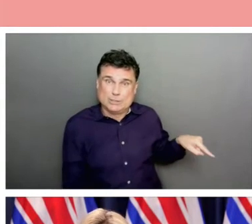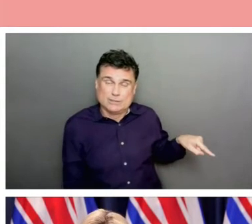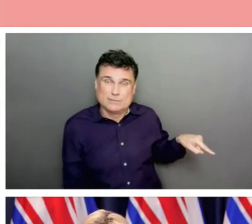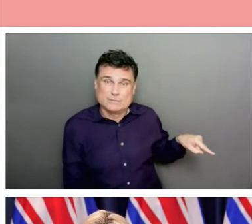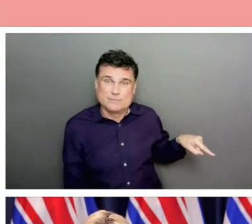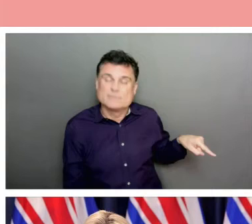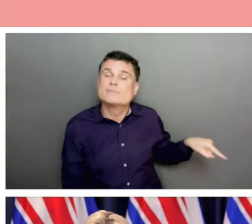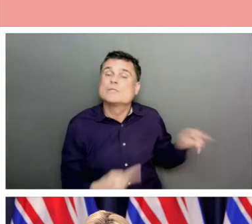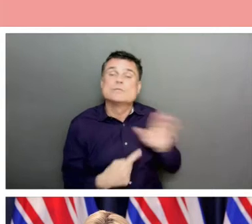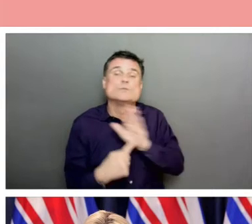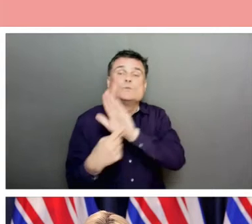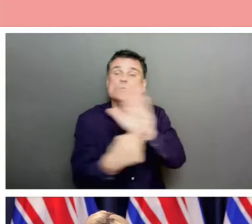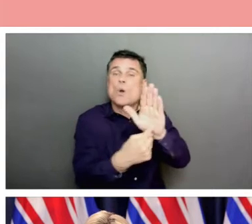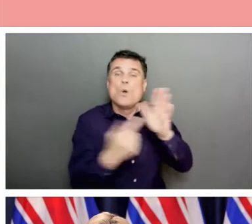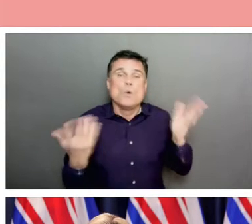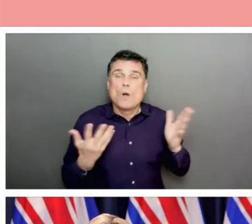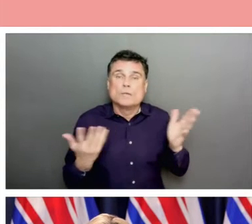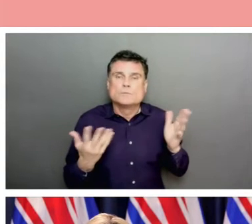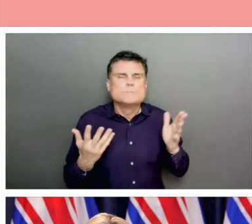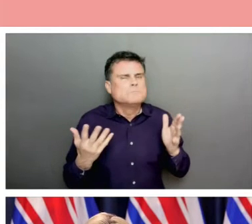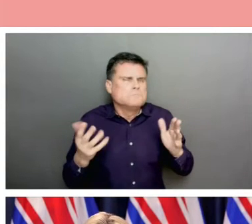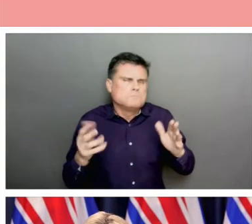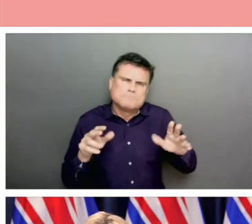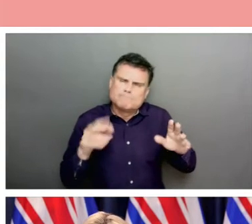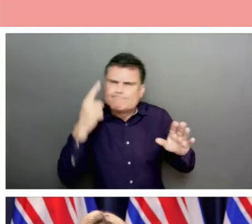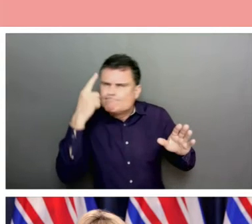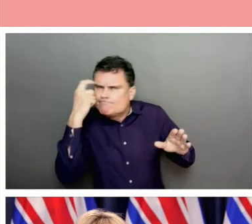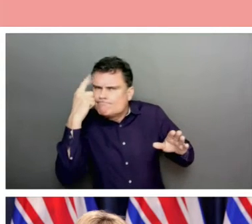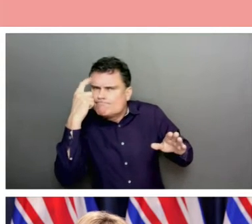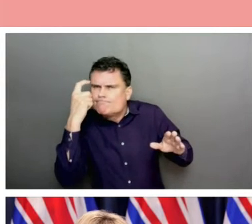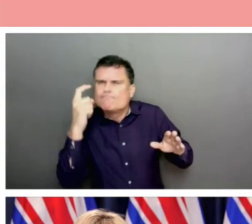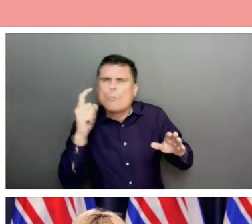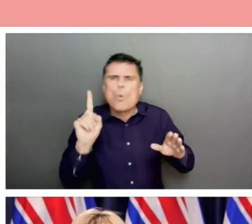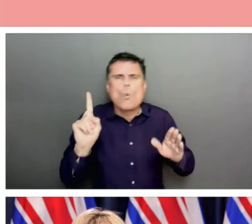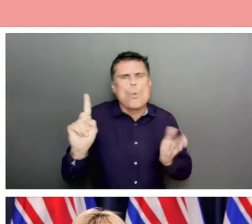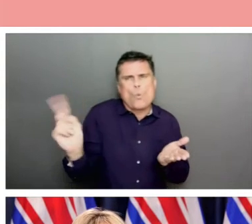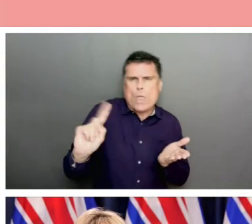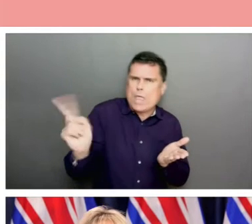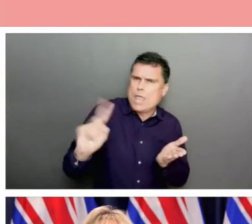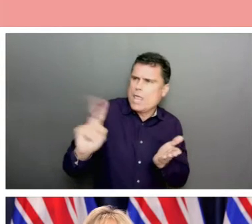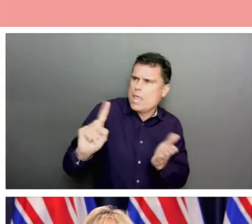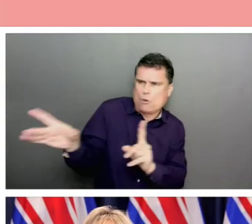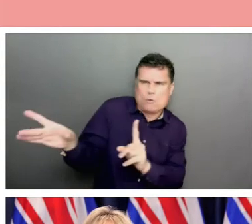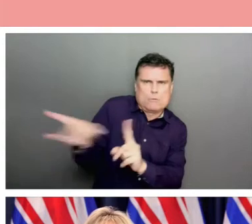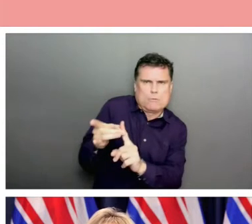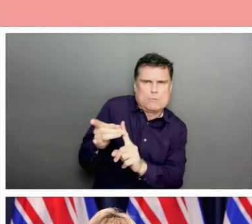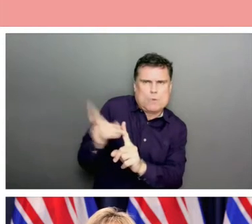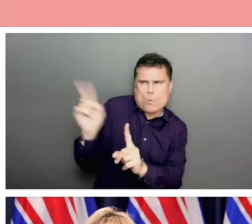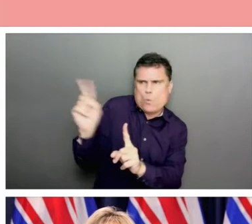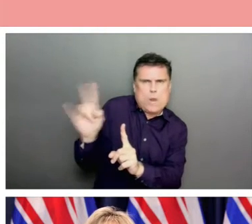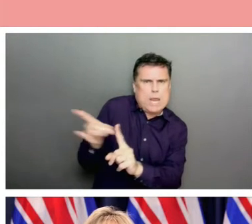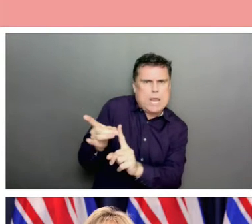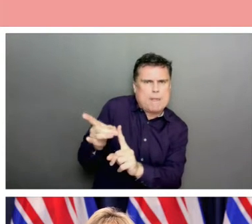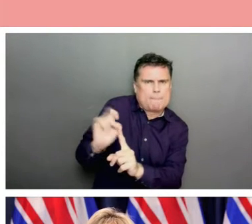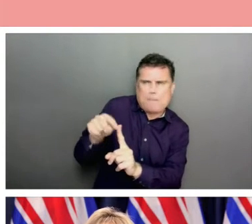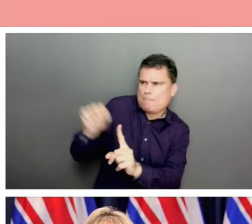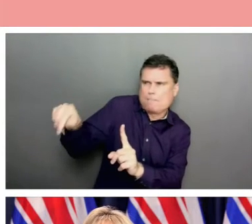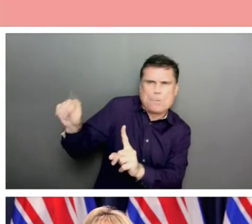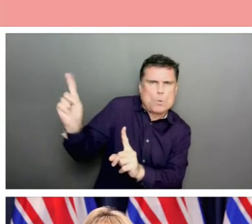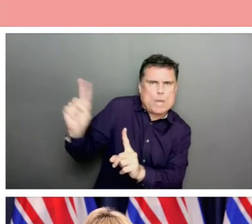every single case. Most of our cases continue to be directly linked to a known case or a cluster or an